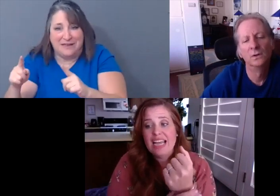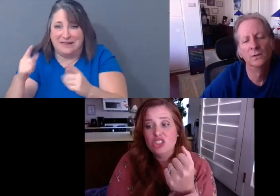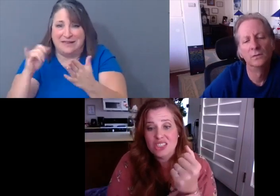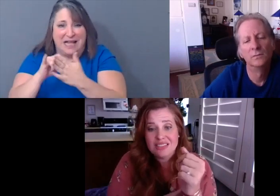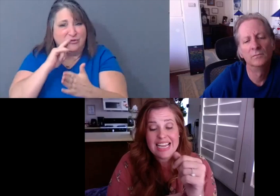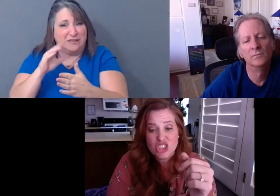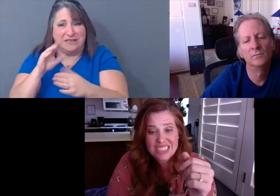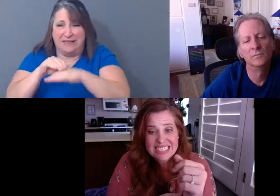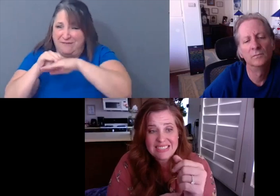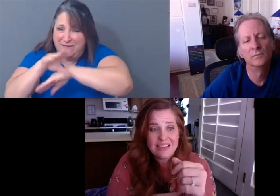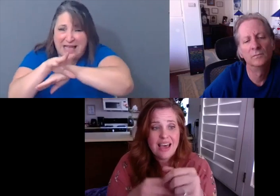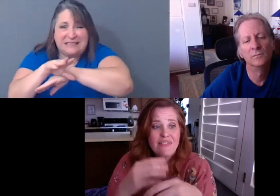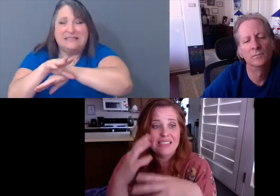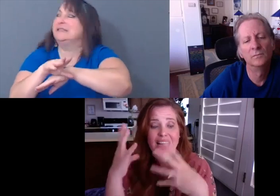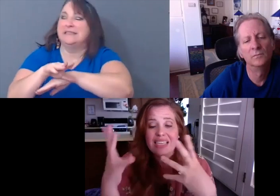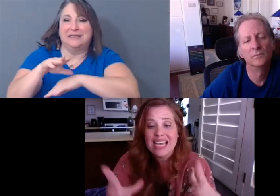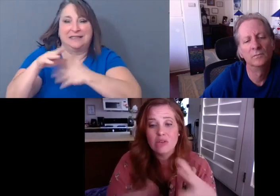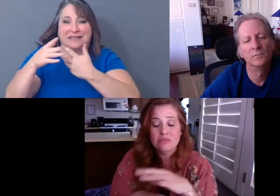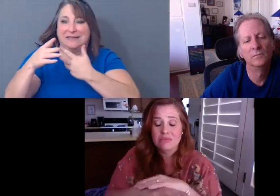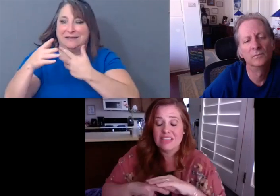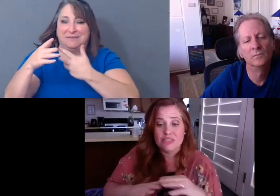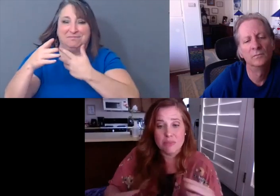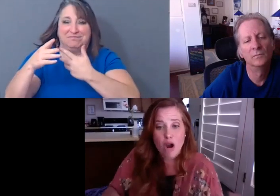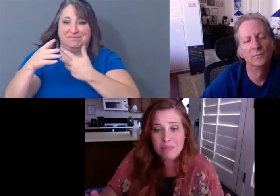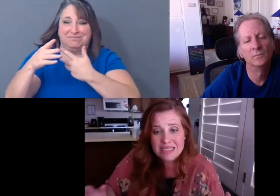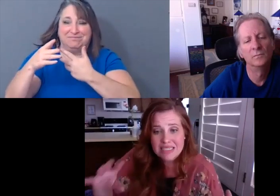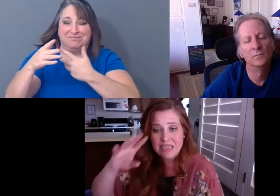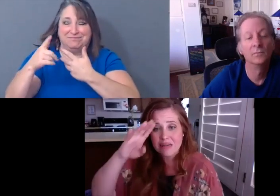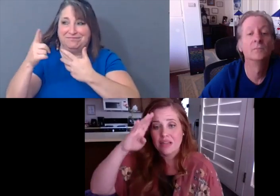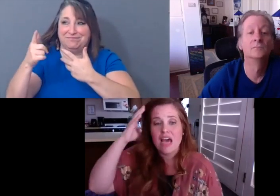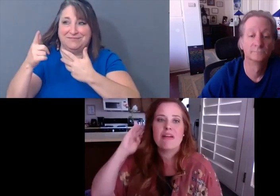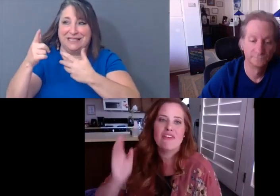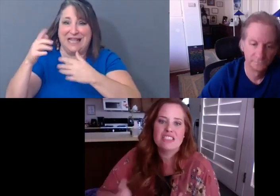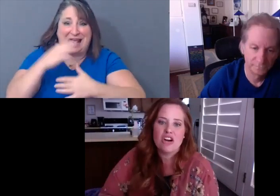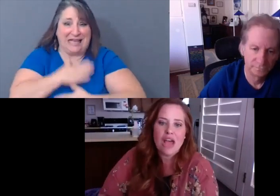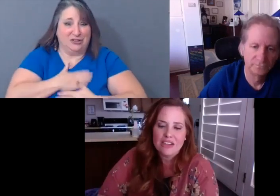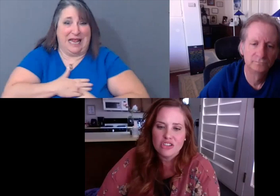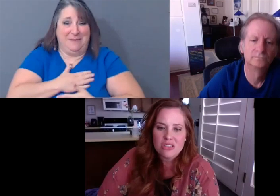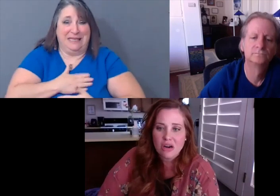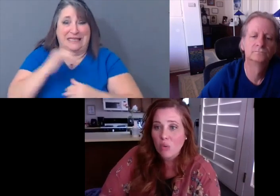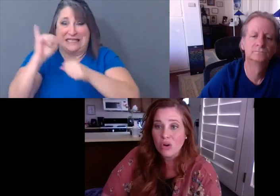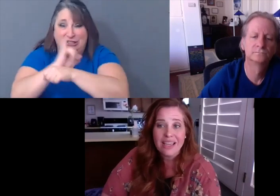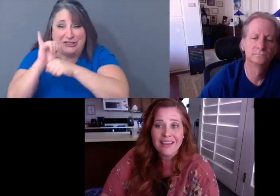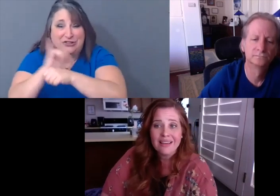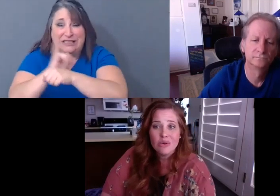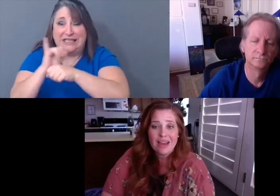agencies have had to cut down different departments. A lot of my friends that are actors are not working,